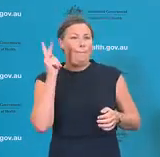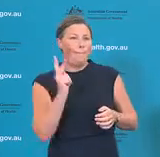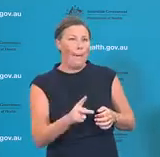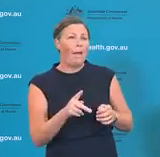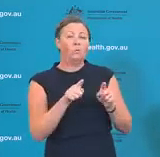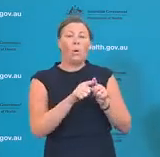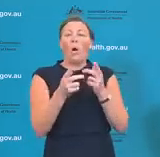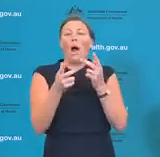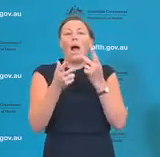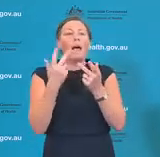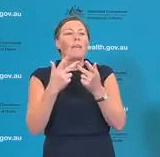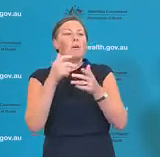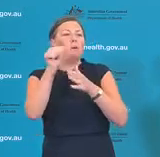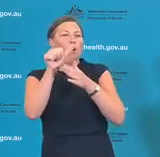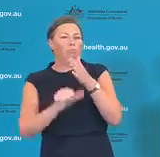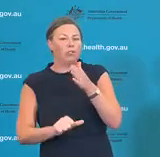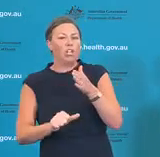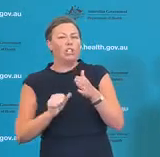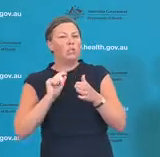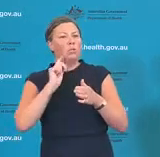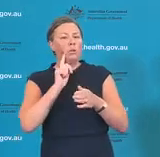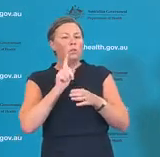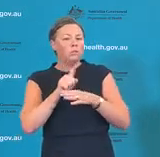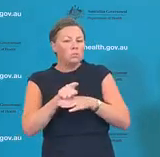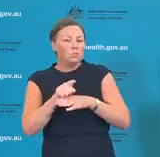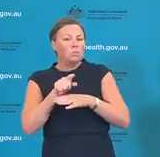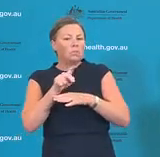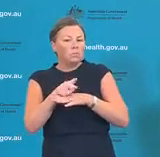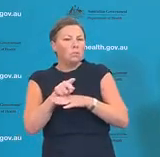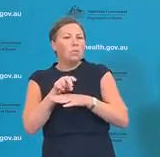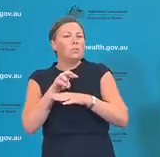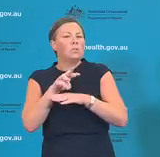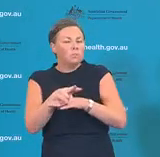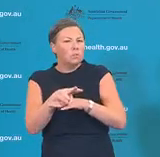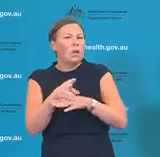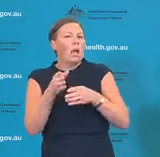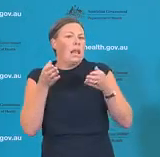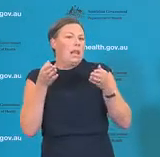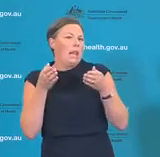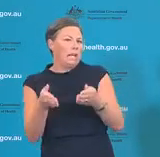surgery in the coming weeks the national cabinet has asked the Australian Health